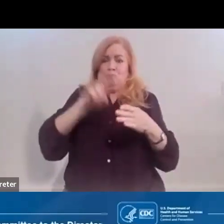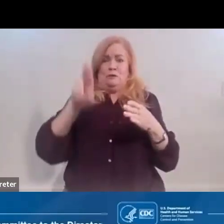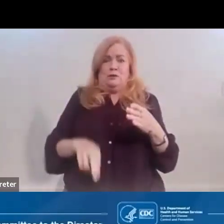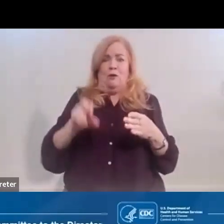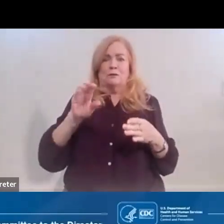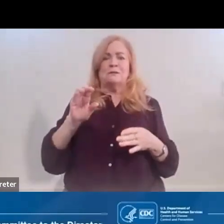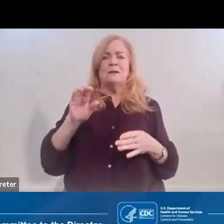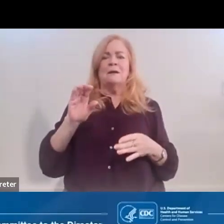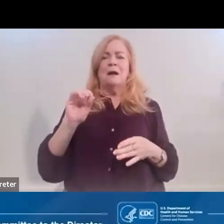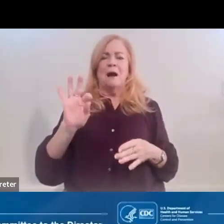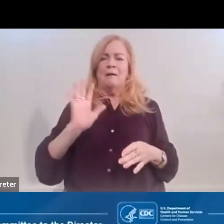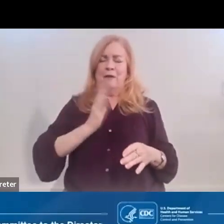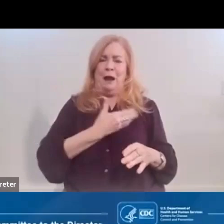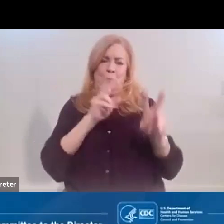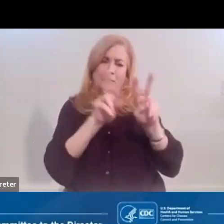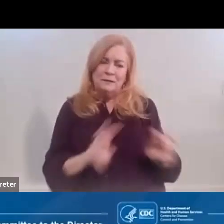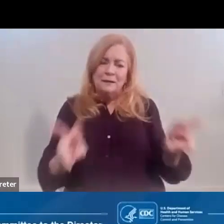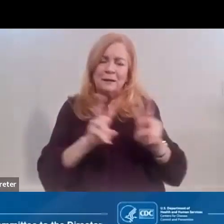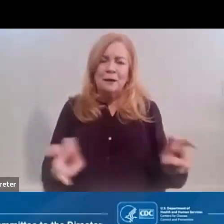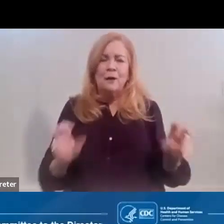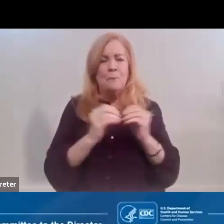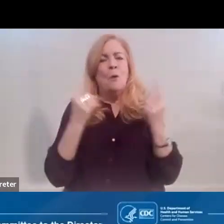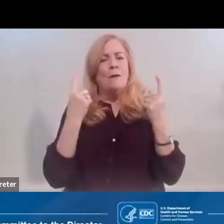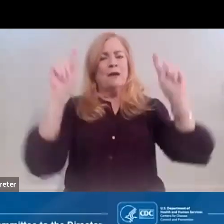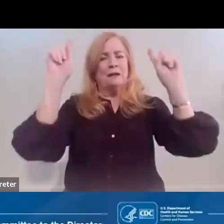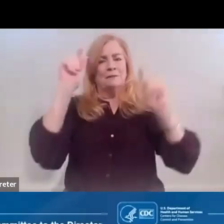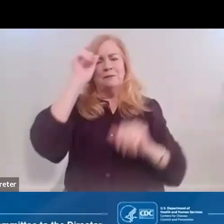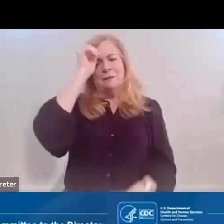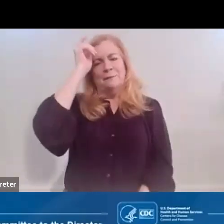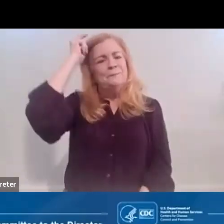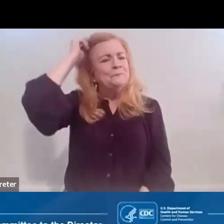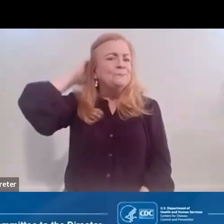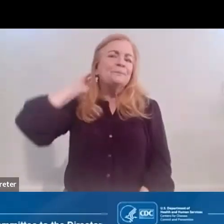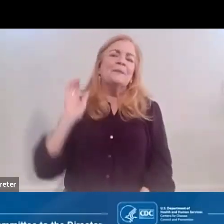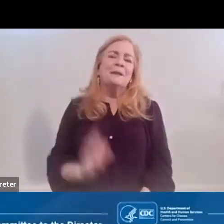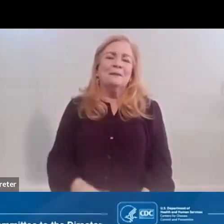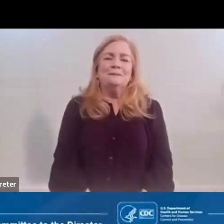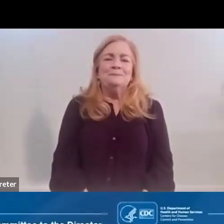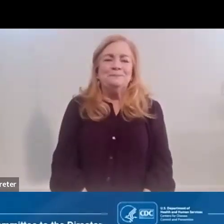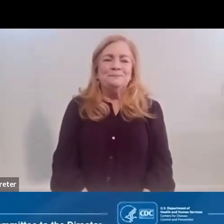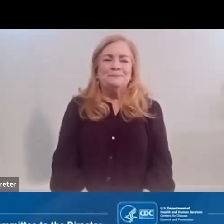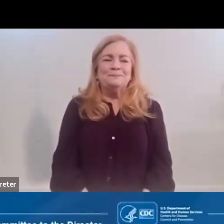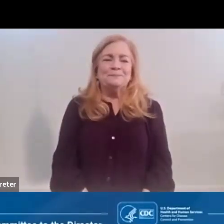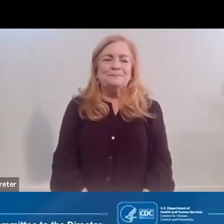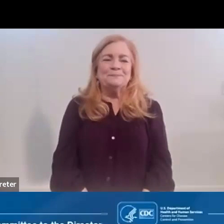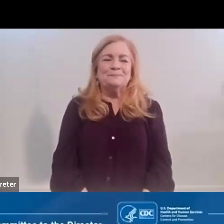to communicate those results much more effectively. Yeah. Yep. Exactly. Yep.